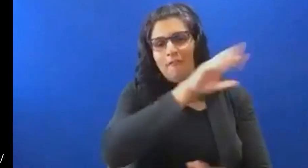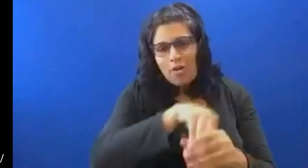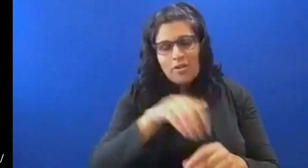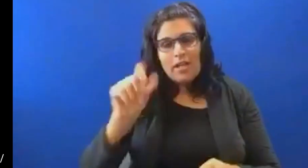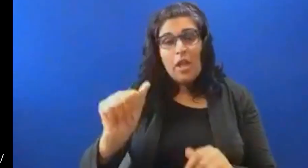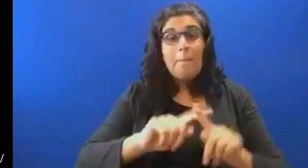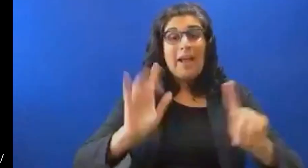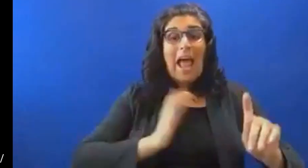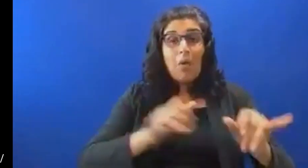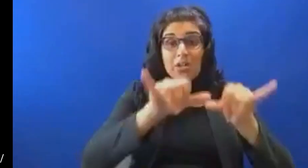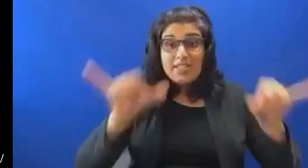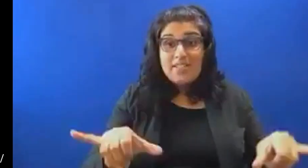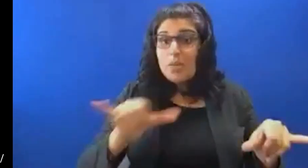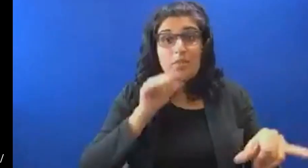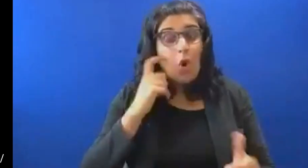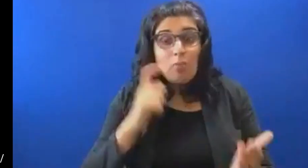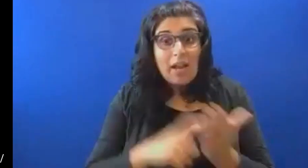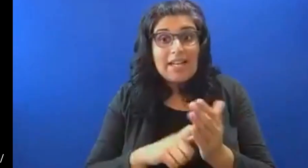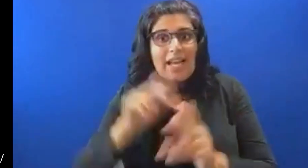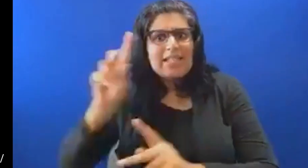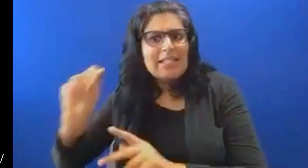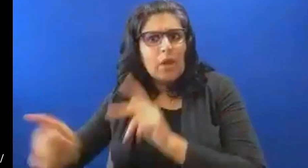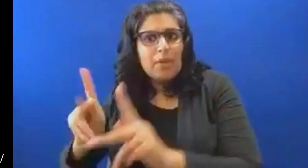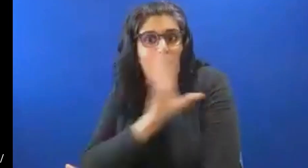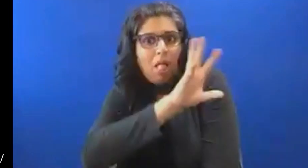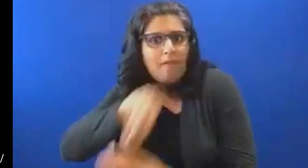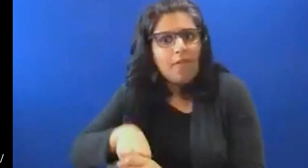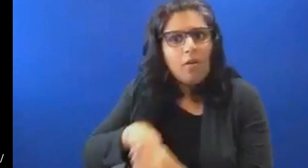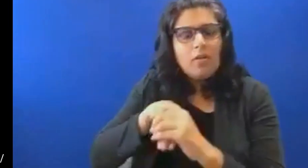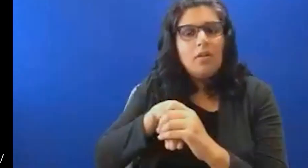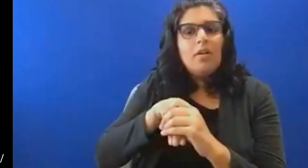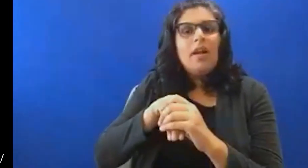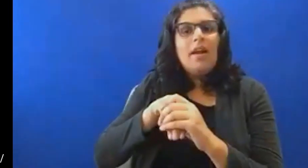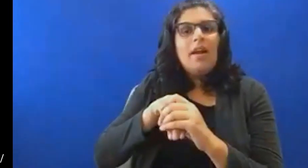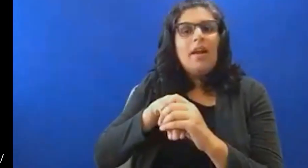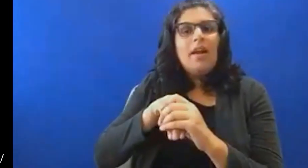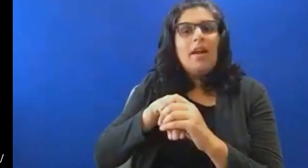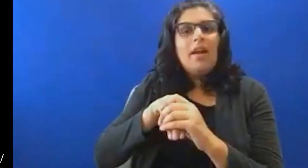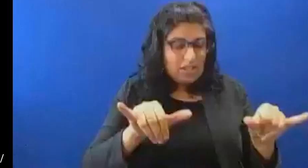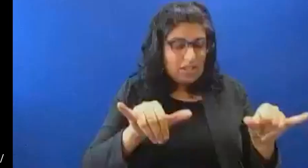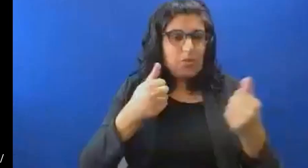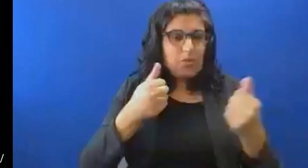are participants in those systems and do everything in their power to basically shut us out of those systems.